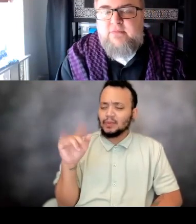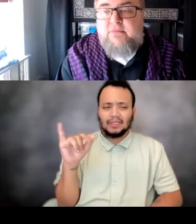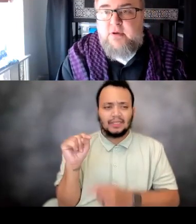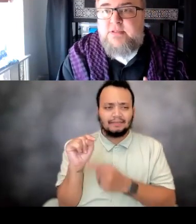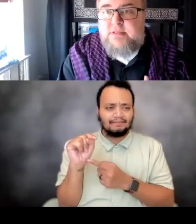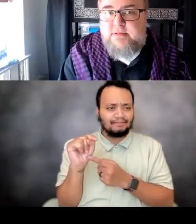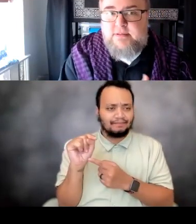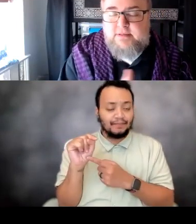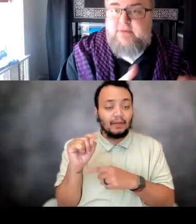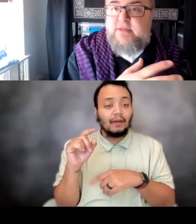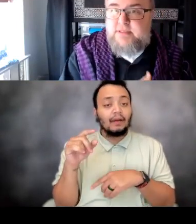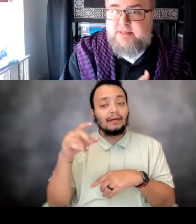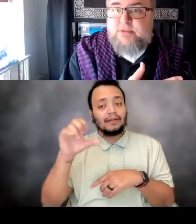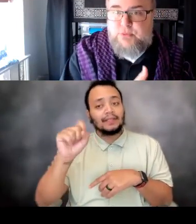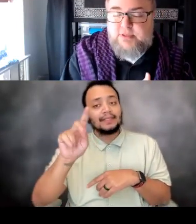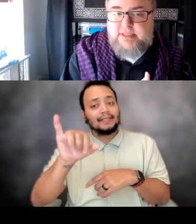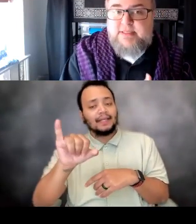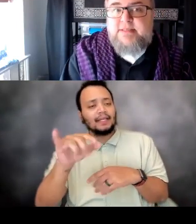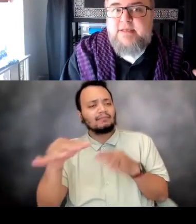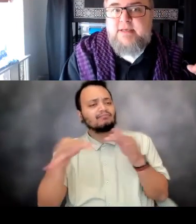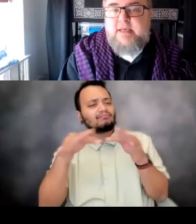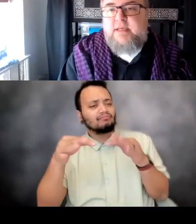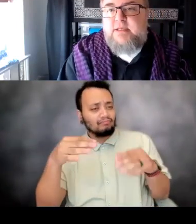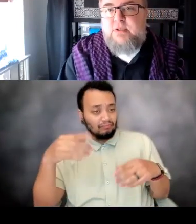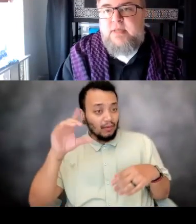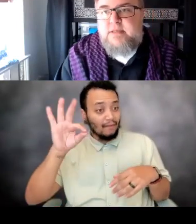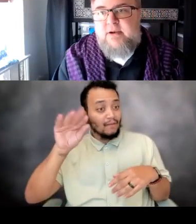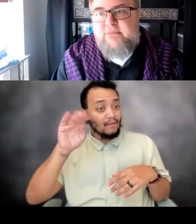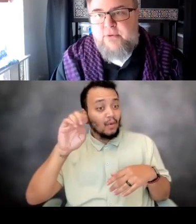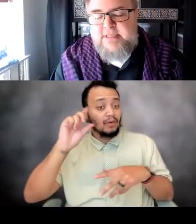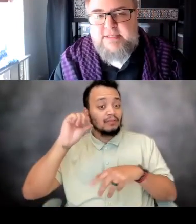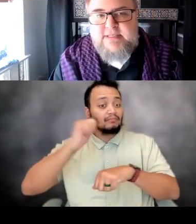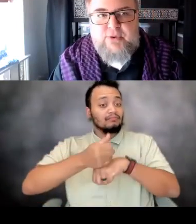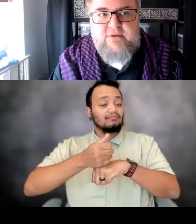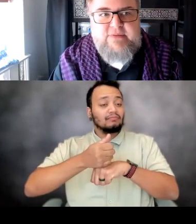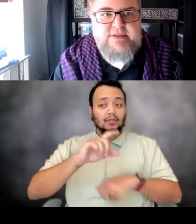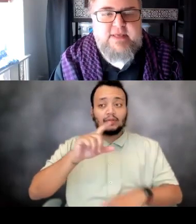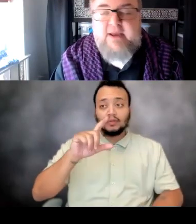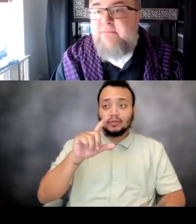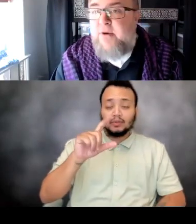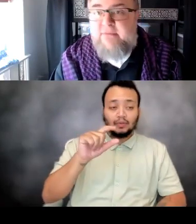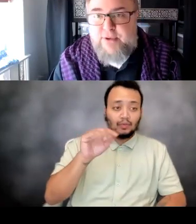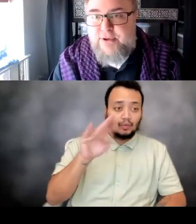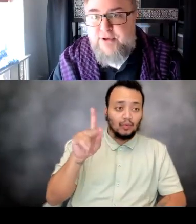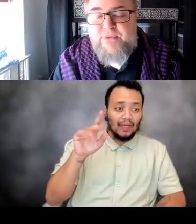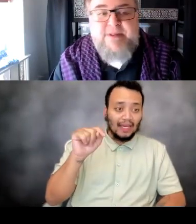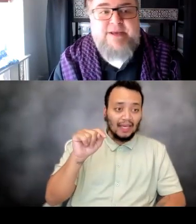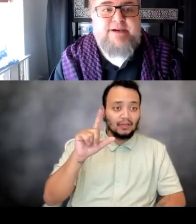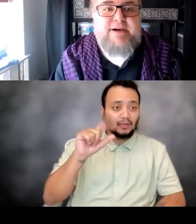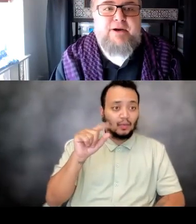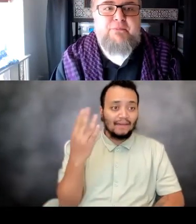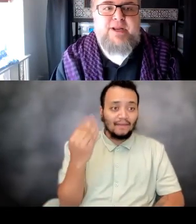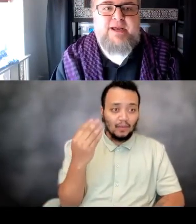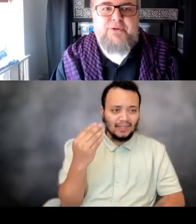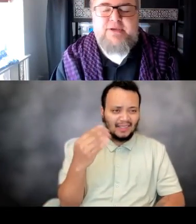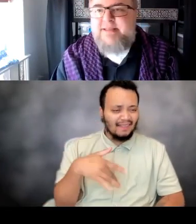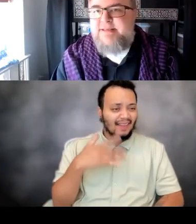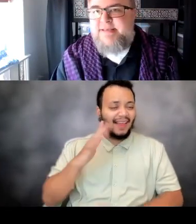the first of these toolkits in 2014, so it feels like forever ago. When I look at this,